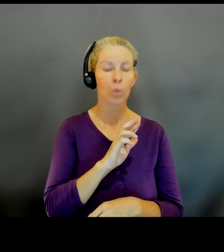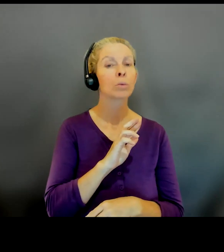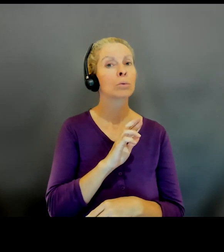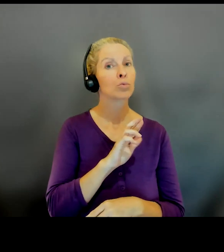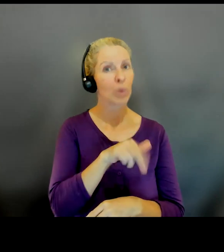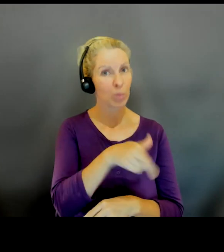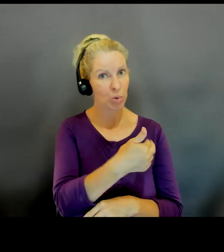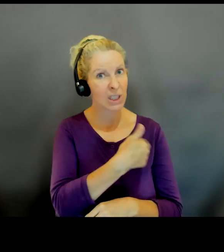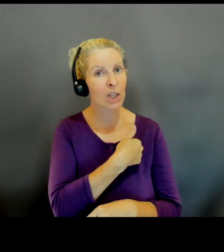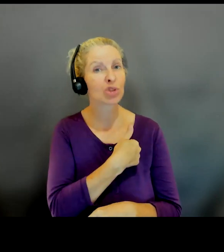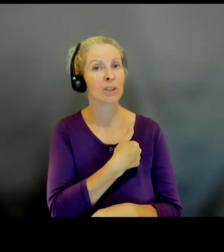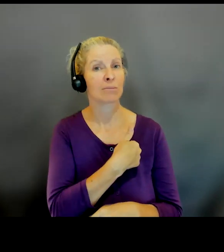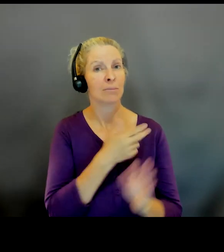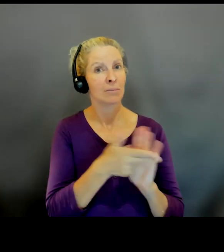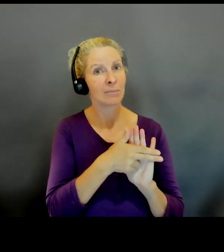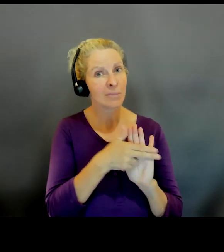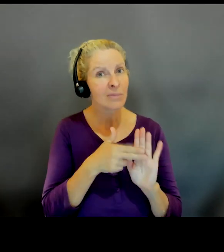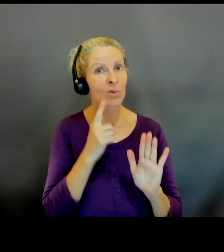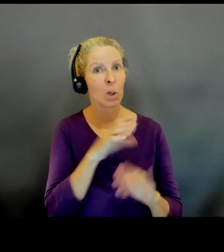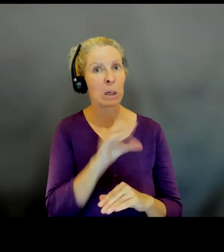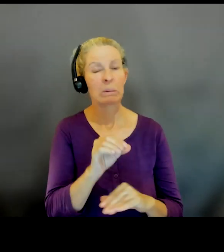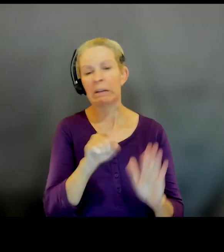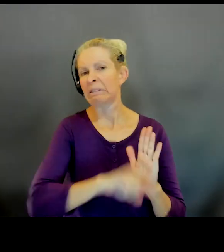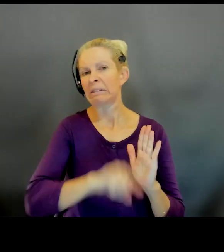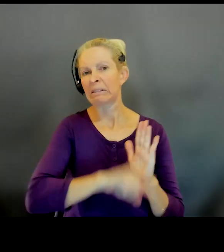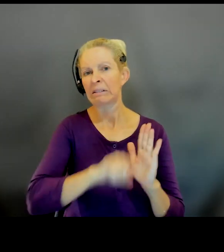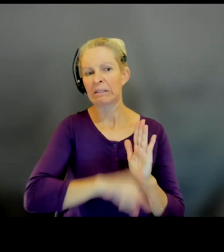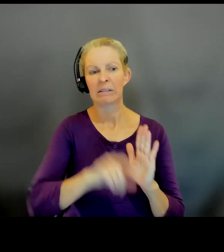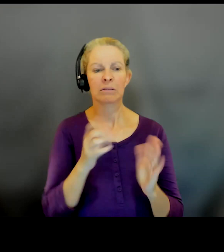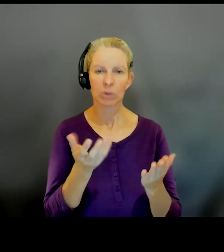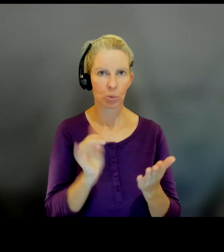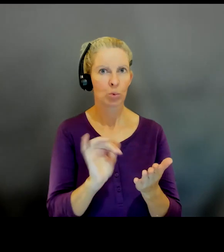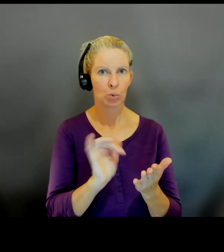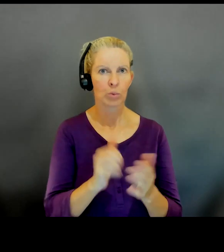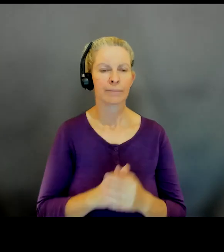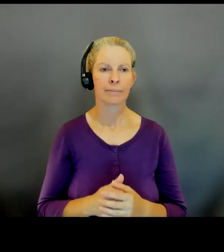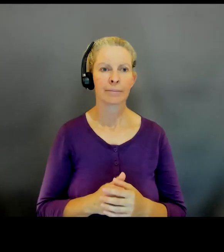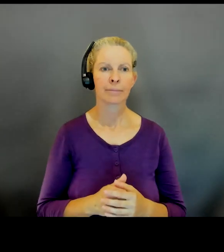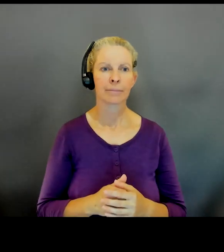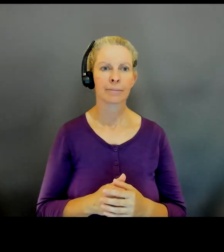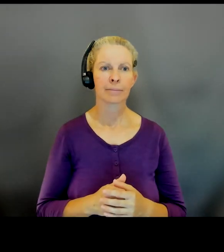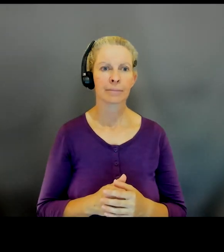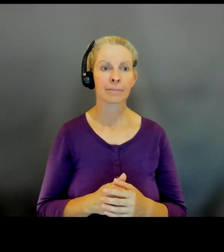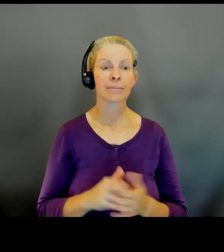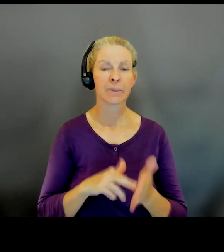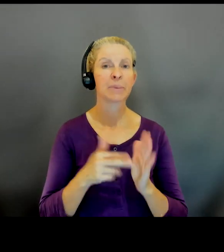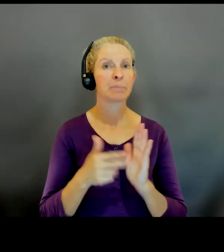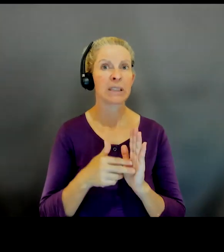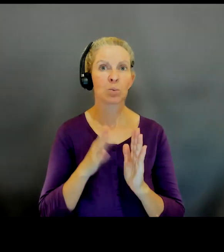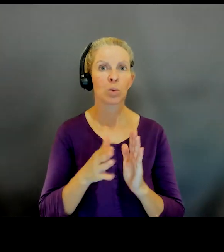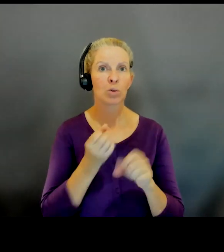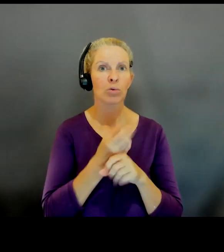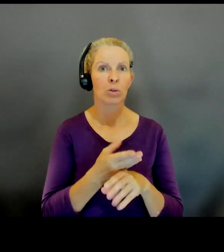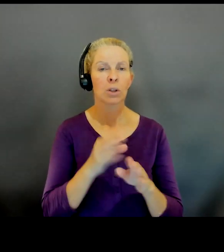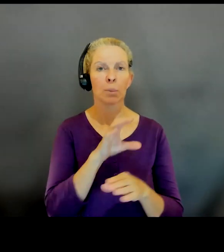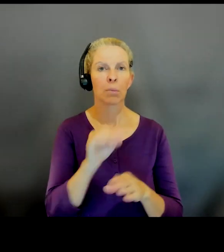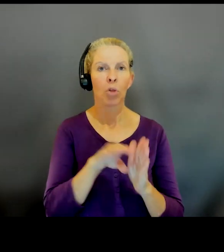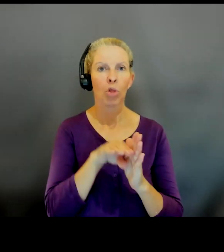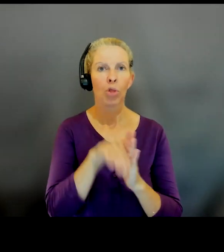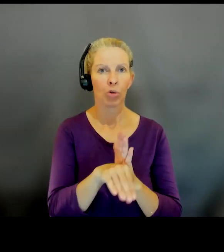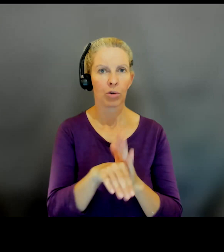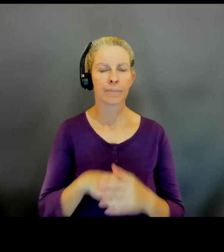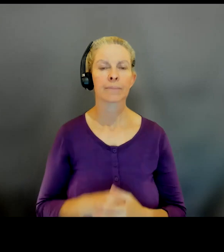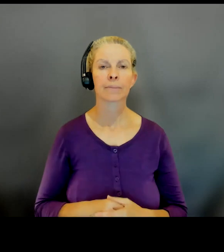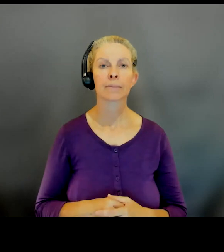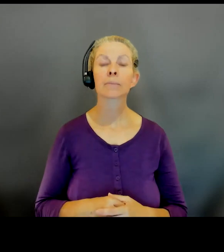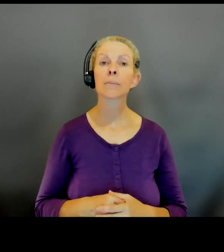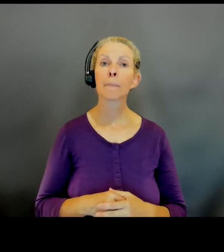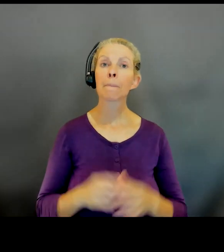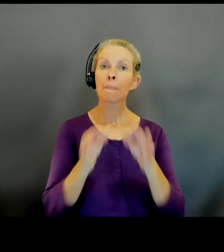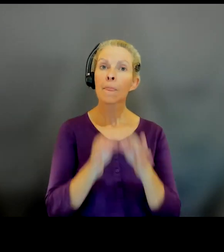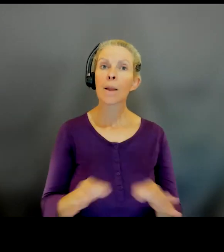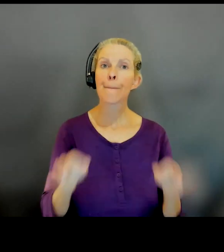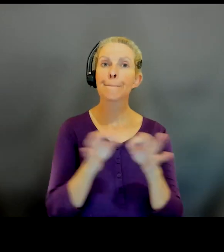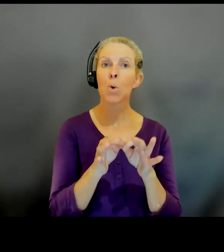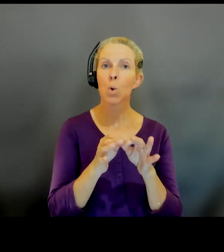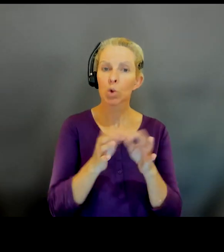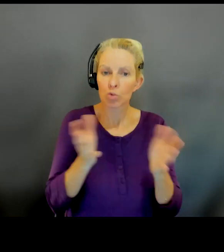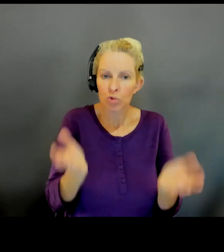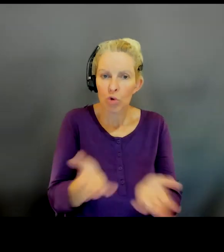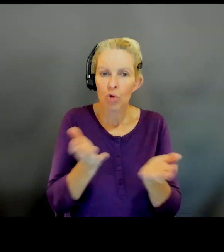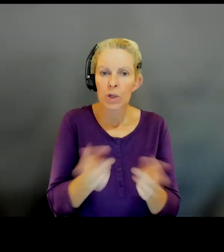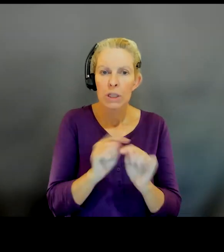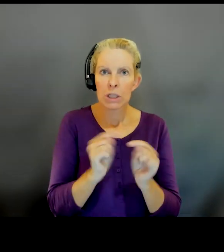so it hurts the bottom line. You will also want to motivate your team and really coached them and let